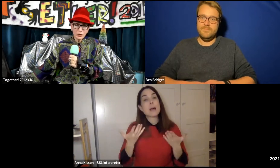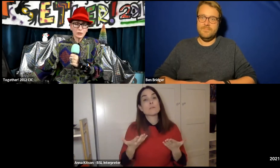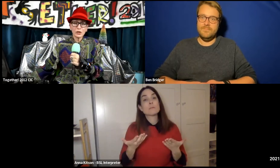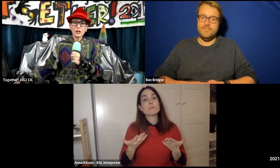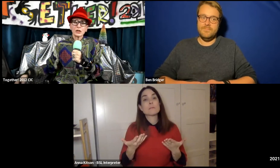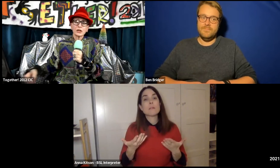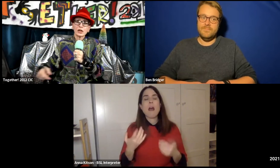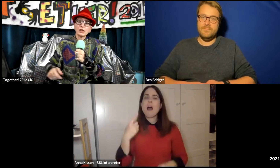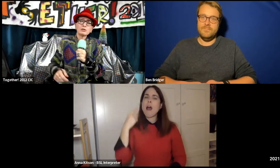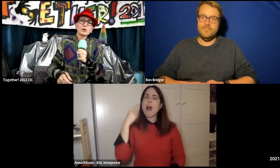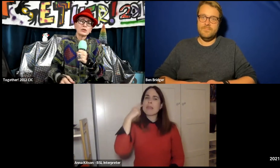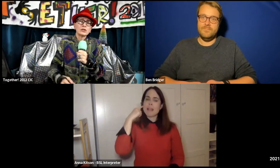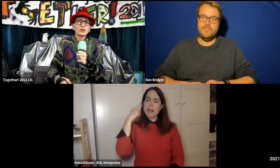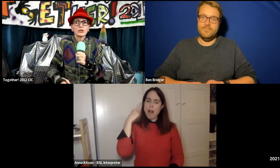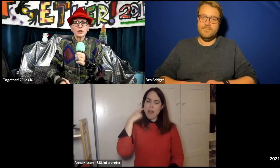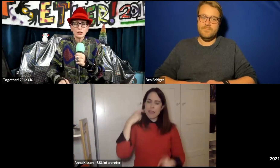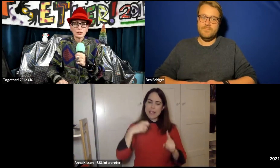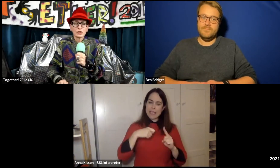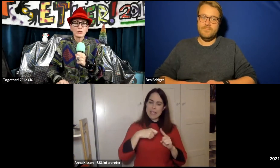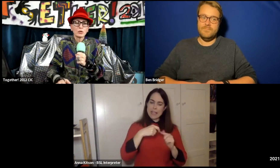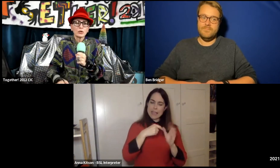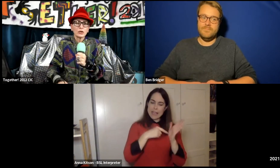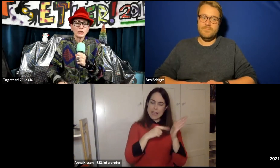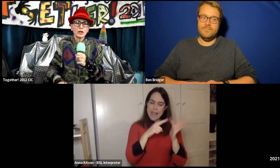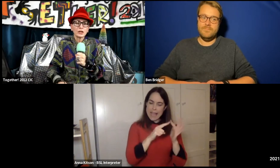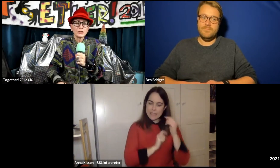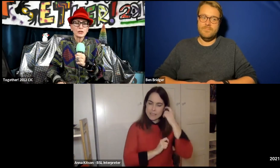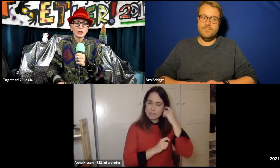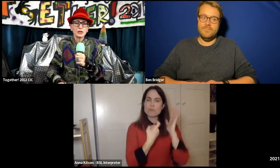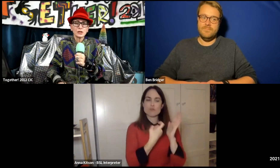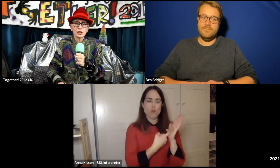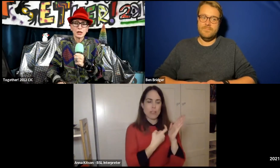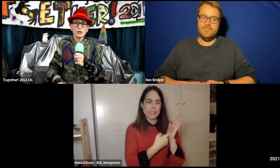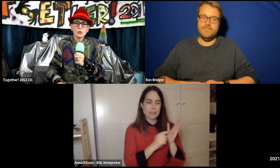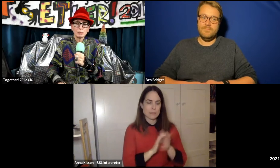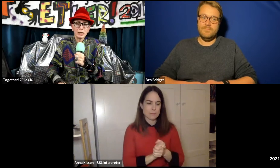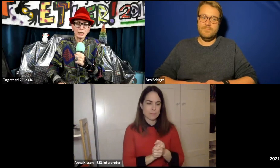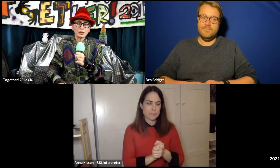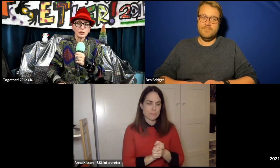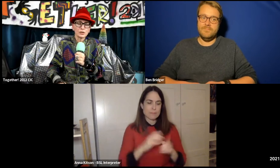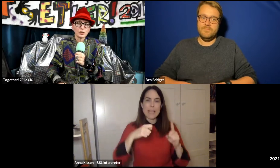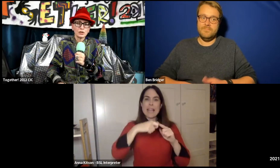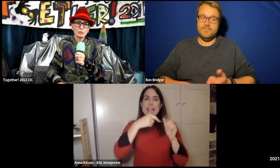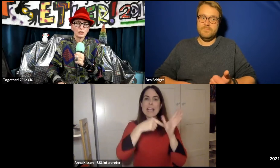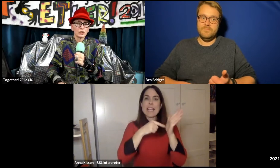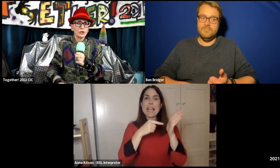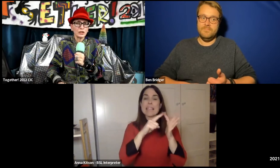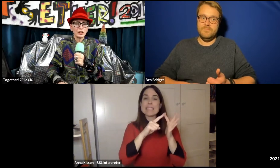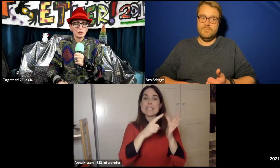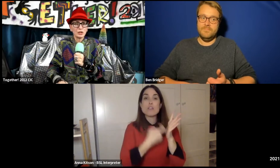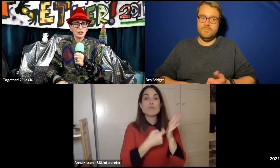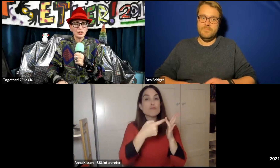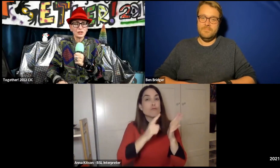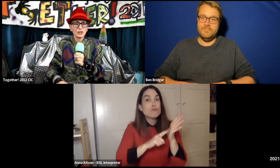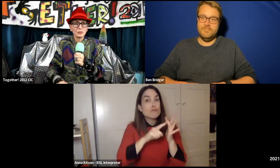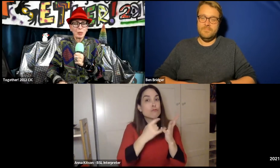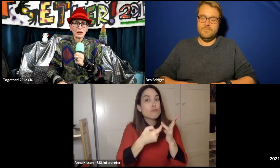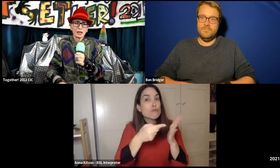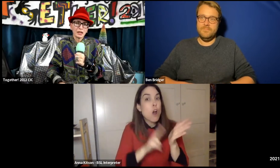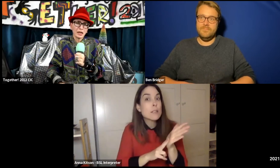think Kate Rolison to come on next, and Kate you are a panellist so you might find it a little bit easier.